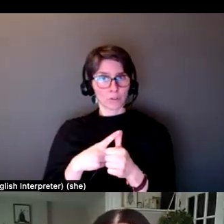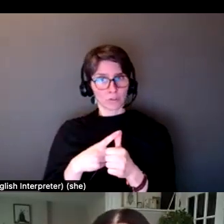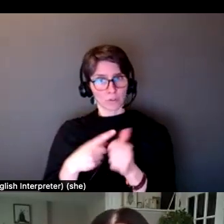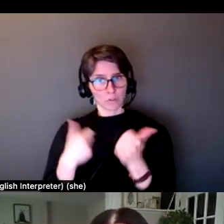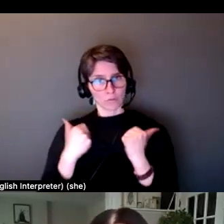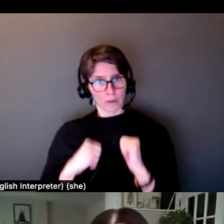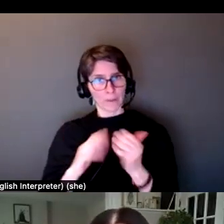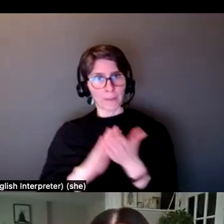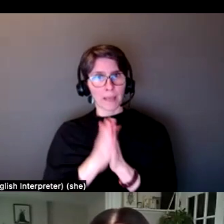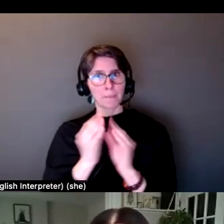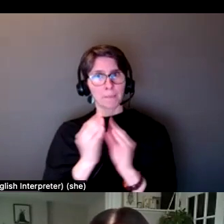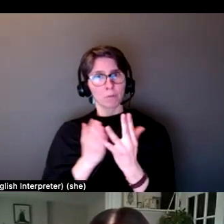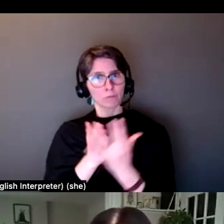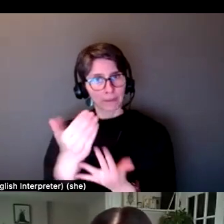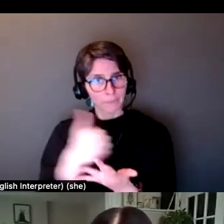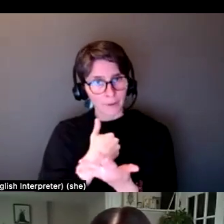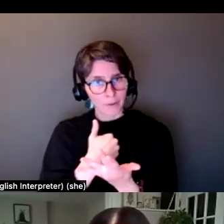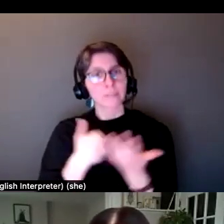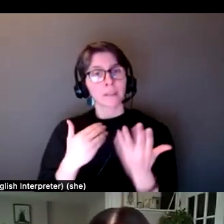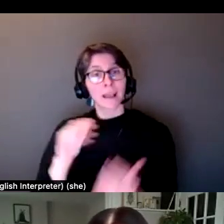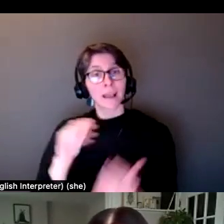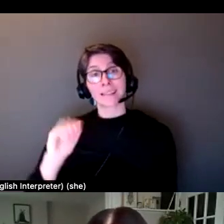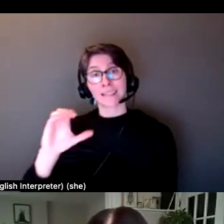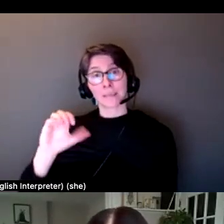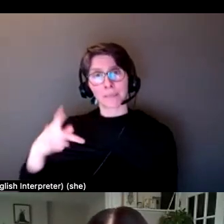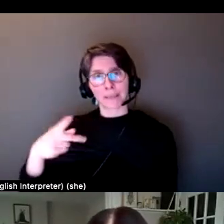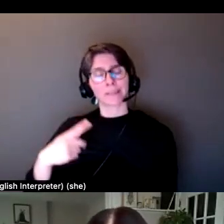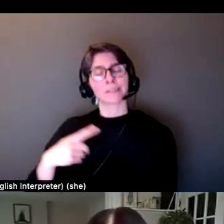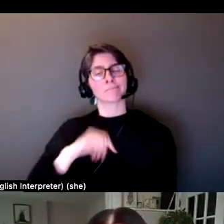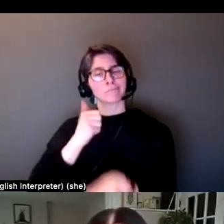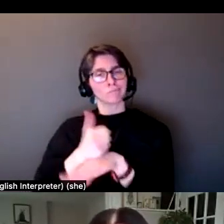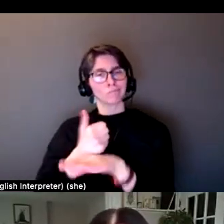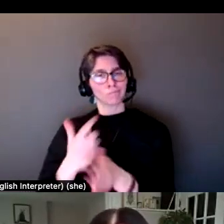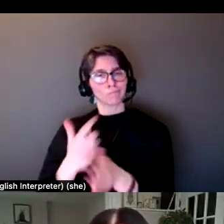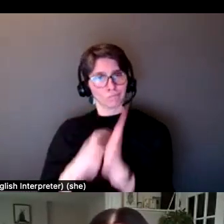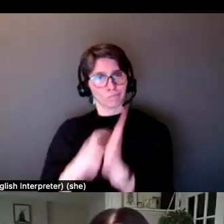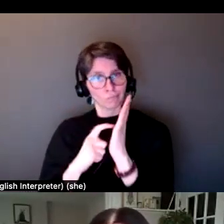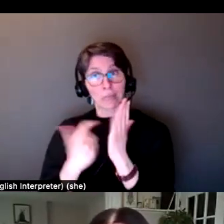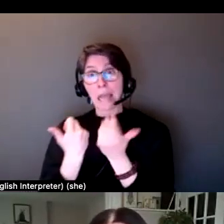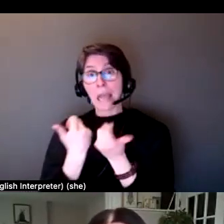last year ACP made it a requirement that any job posting shared in our update newsletter